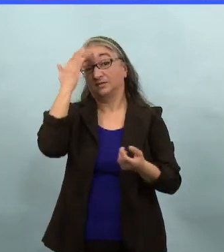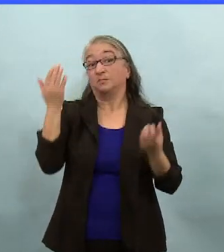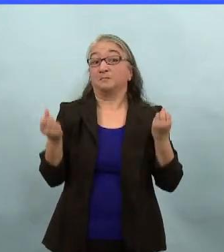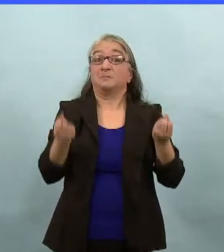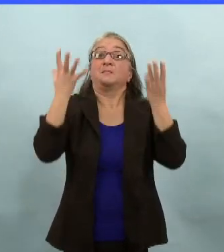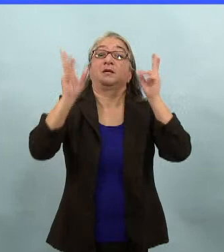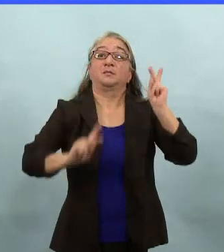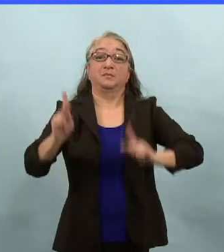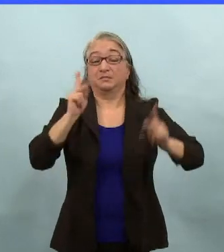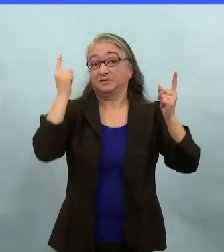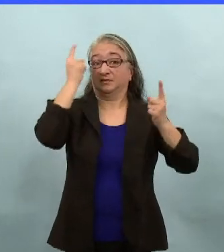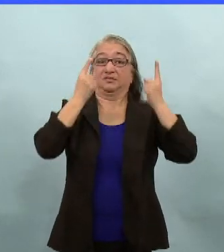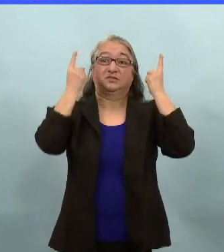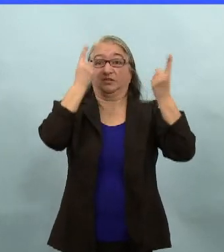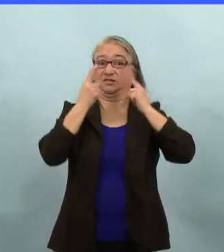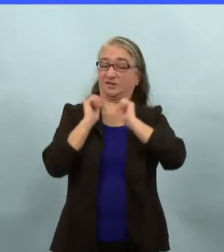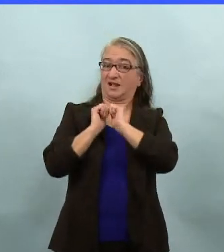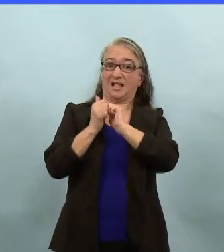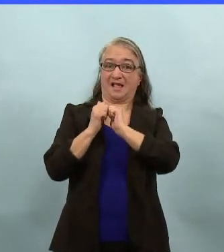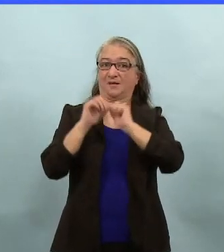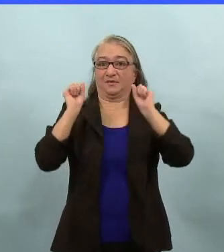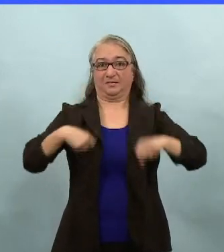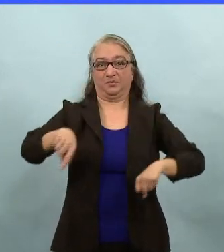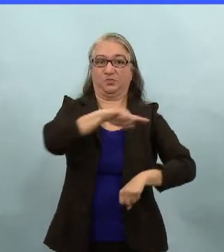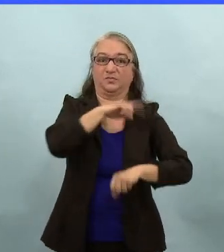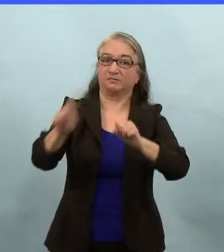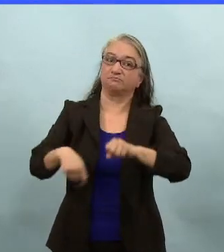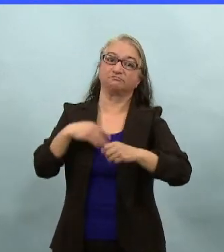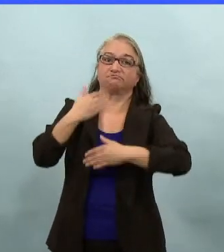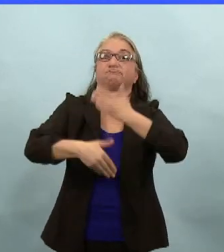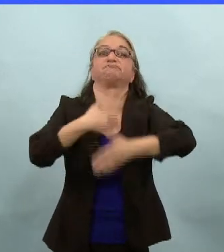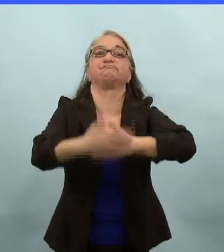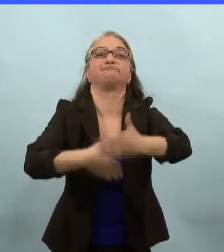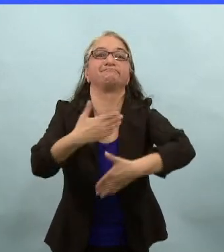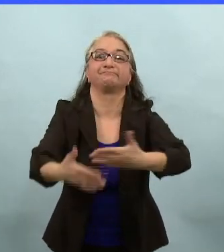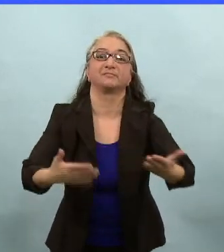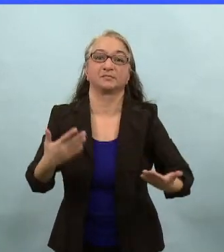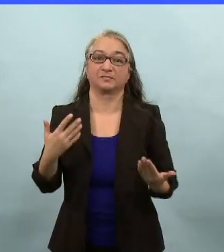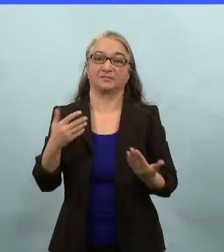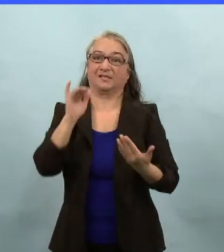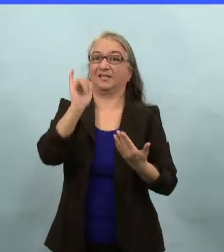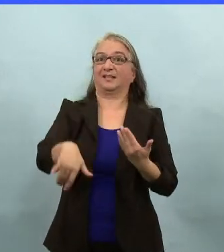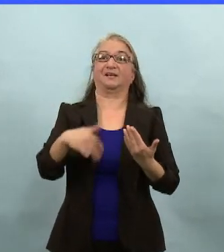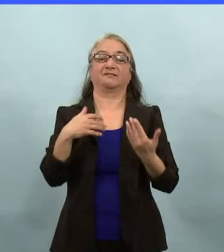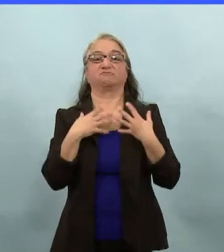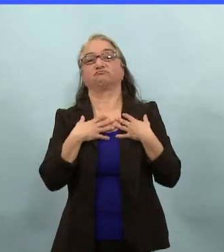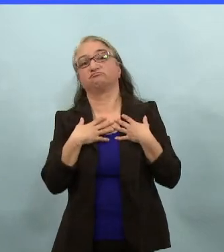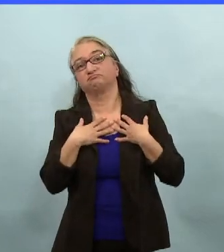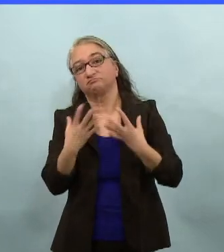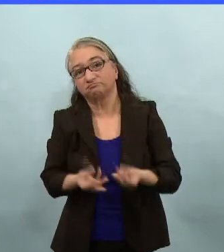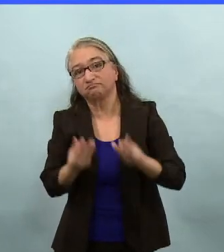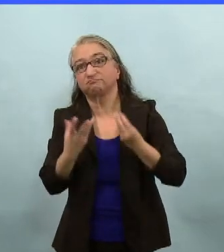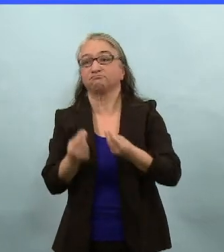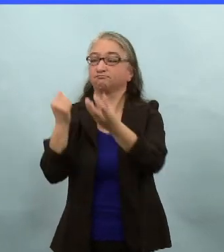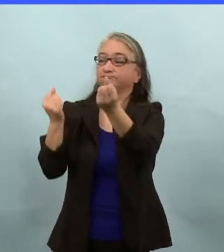we need to do is to work together listen to each other be compassionate be understanding and and do